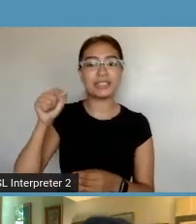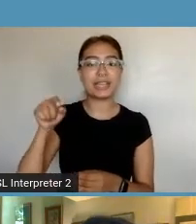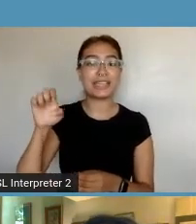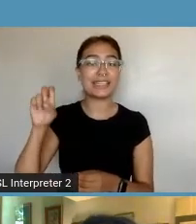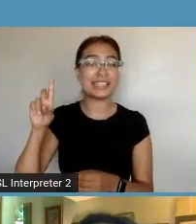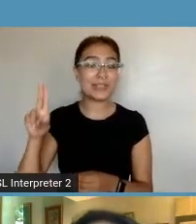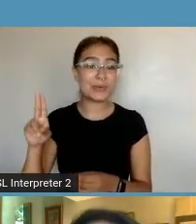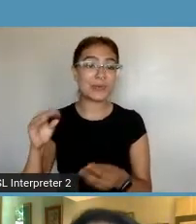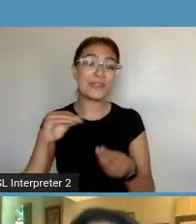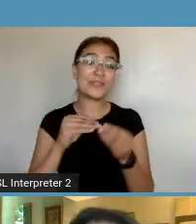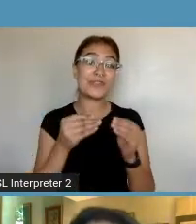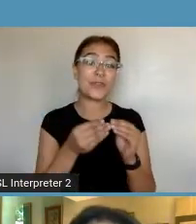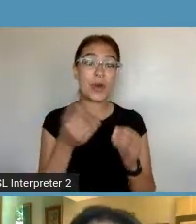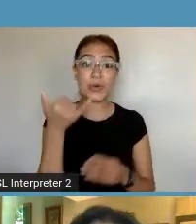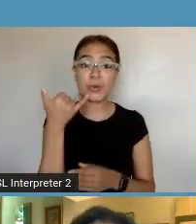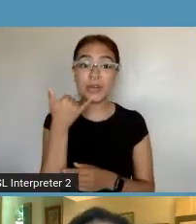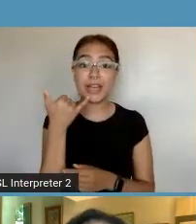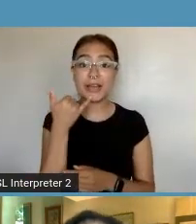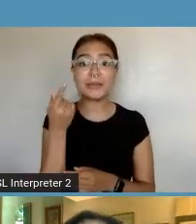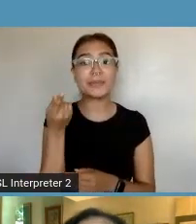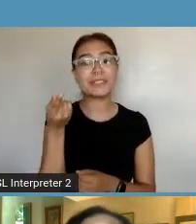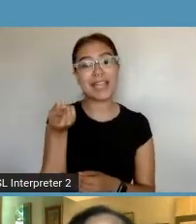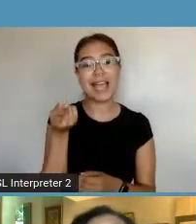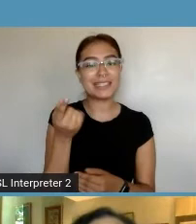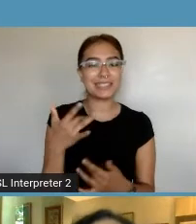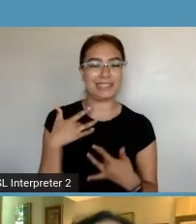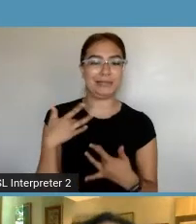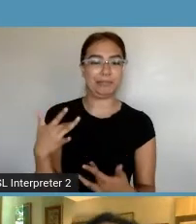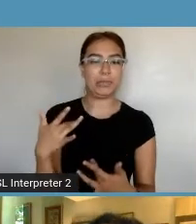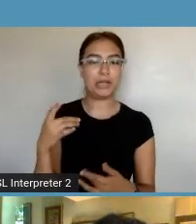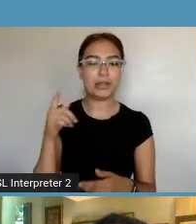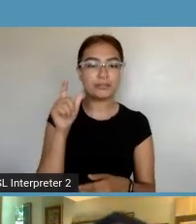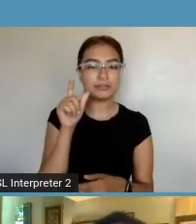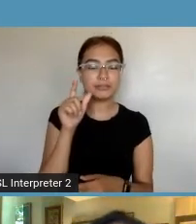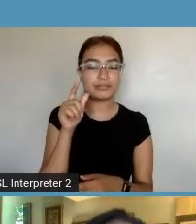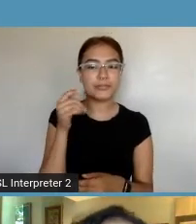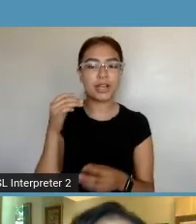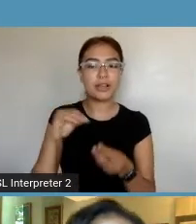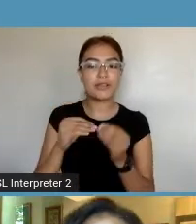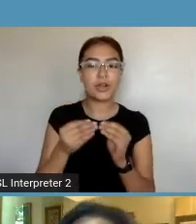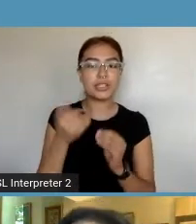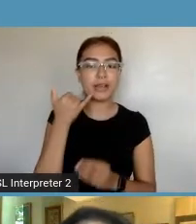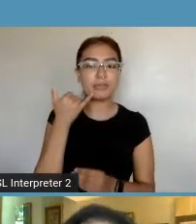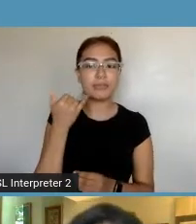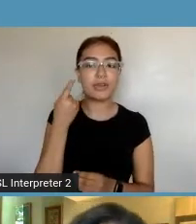is a general phone number for Jackson library, but we are all still mostly some of us working